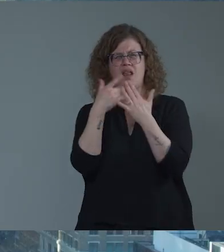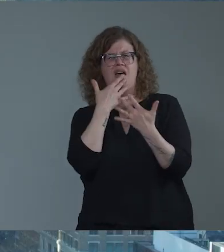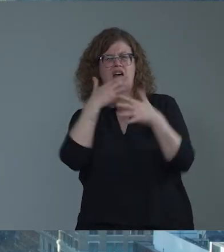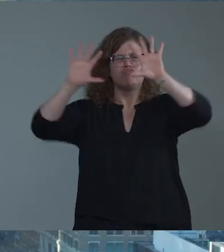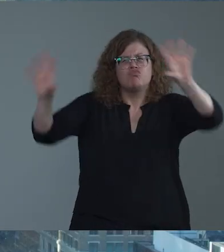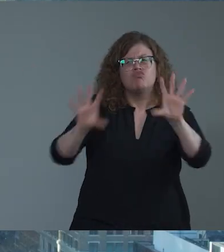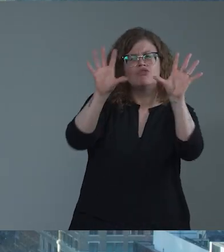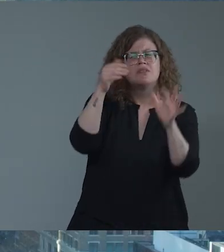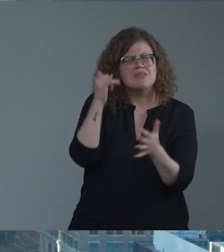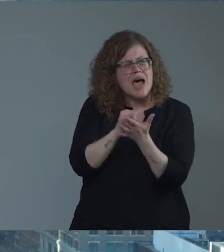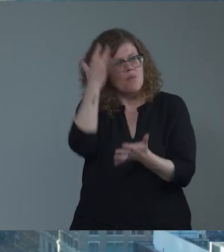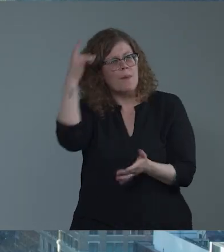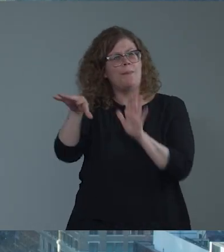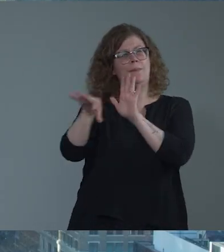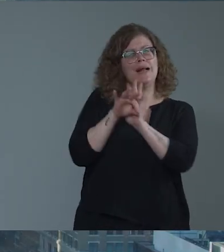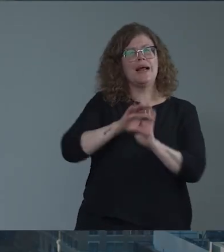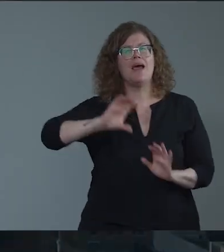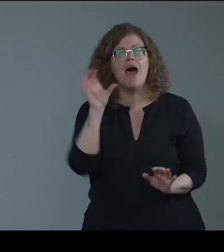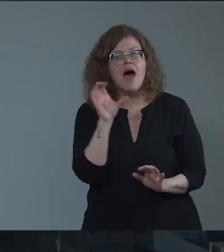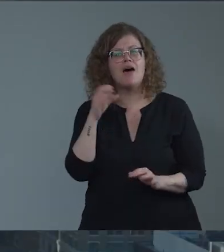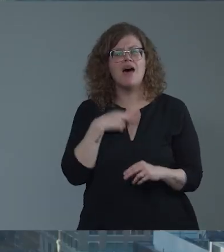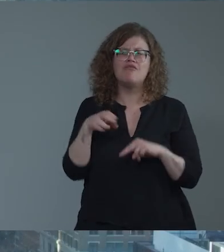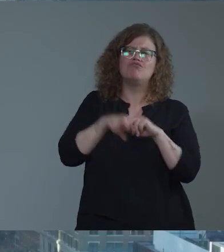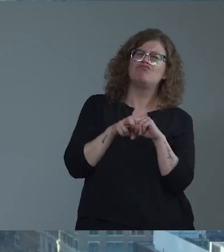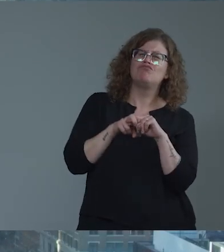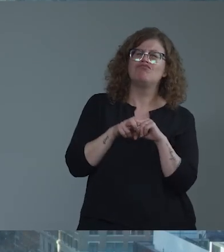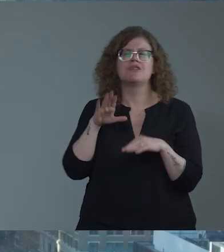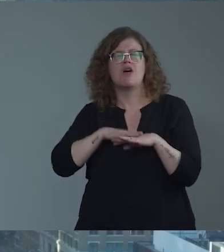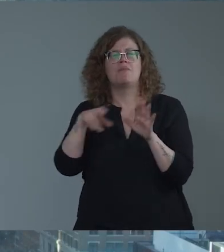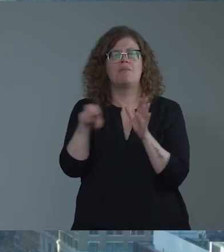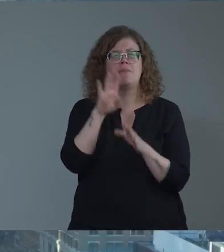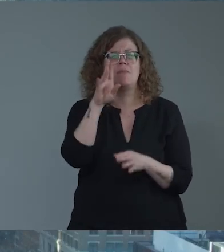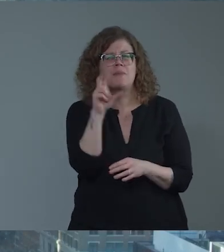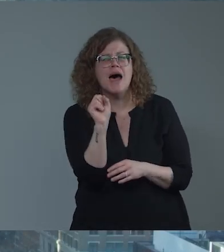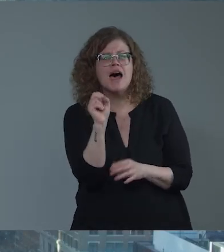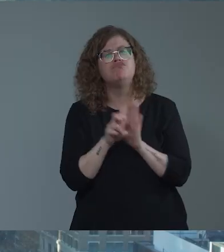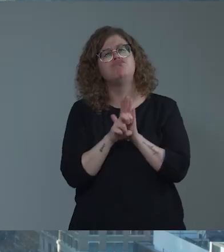And it's right here and it's right in Calgary. And so all these things layer up and public art